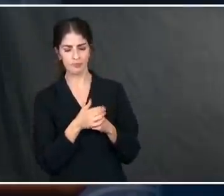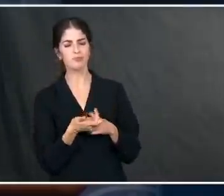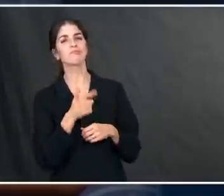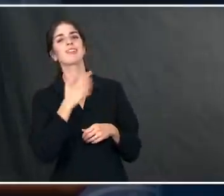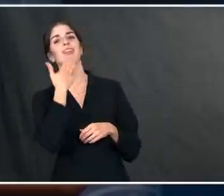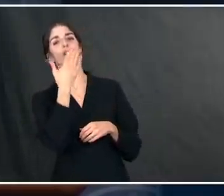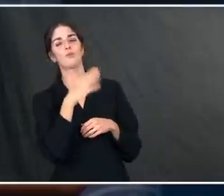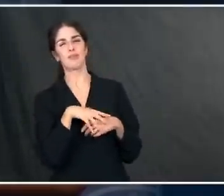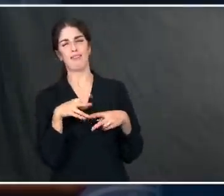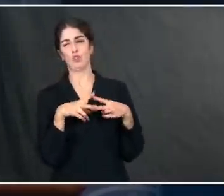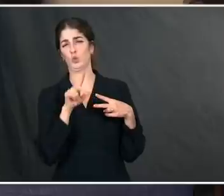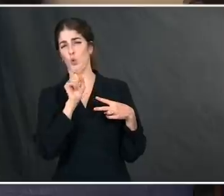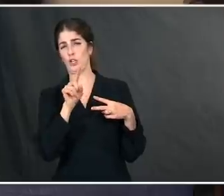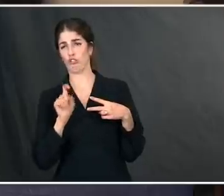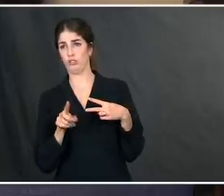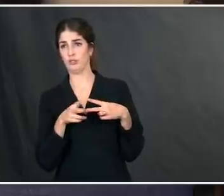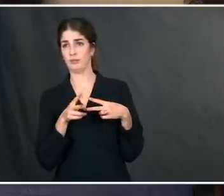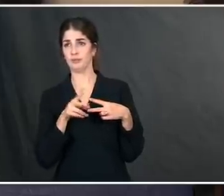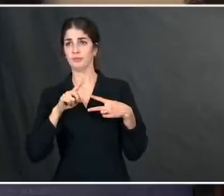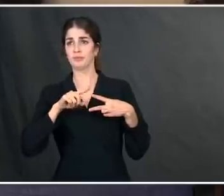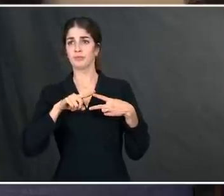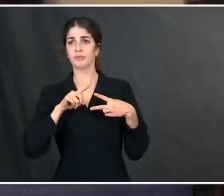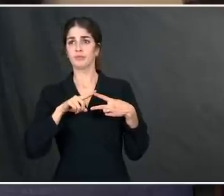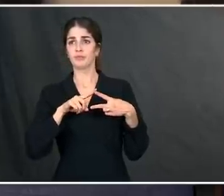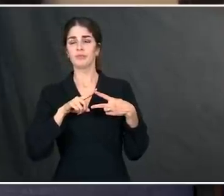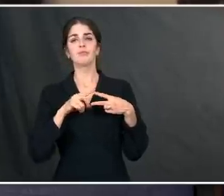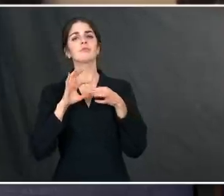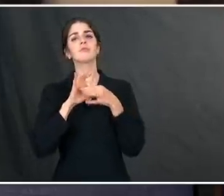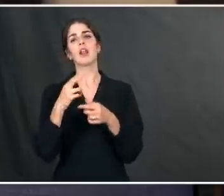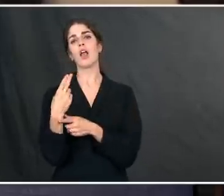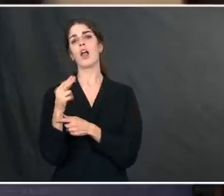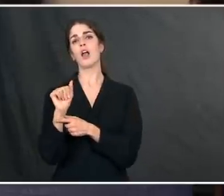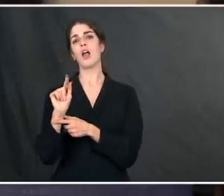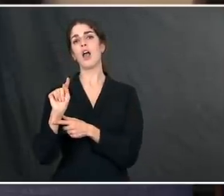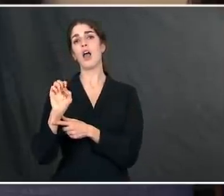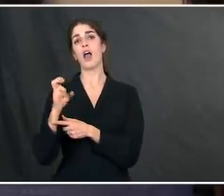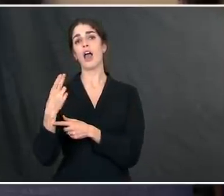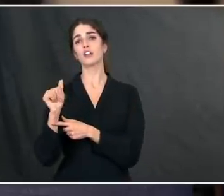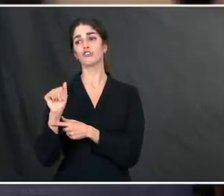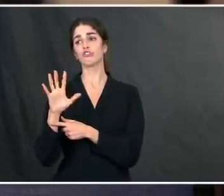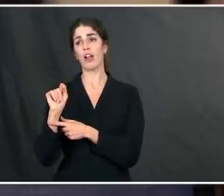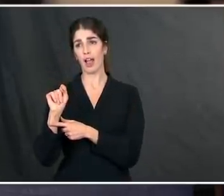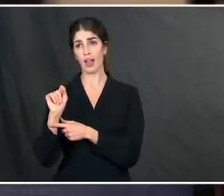Two questions, if I could — one on the — on the Hatch Act: Will this administration take that seriously?